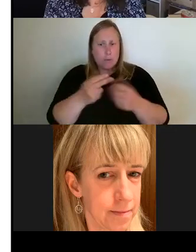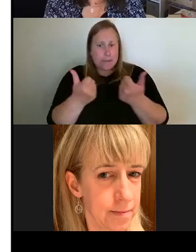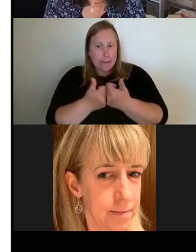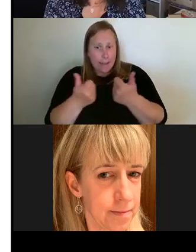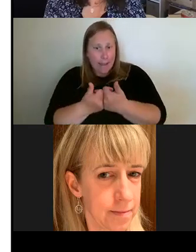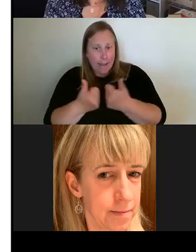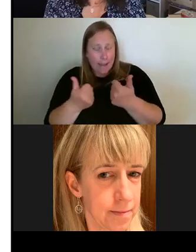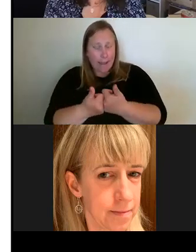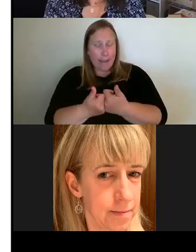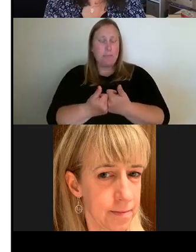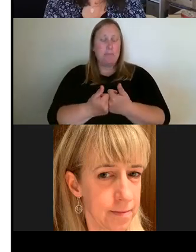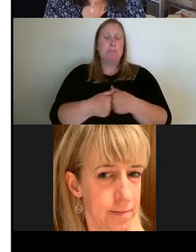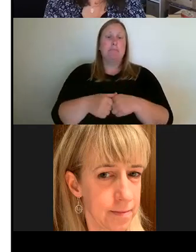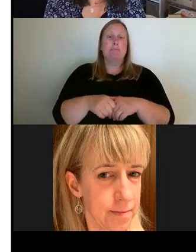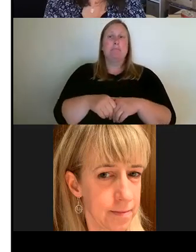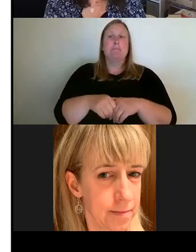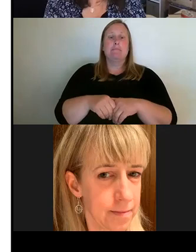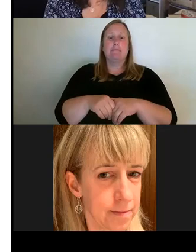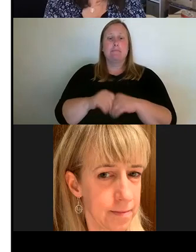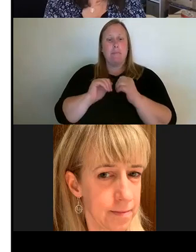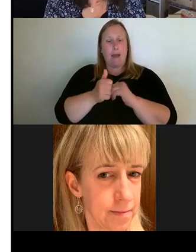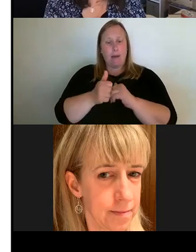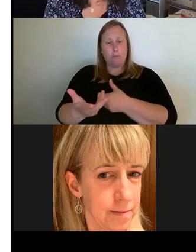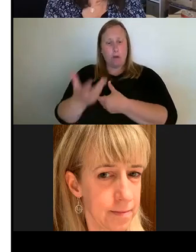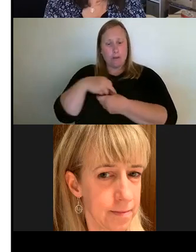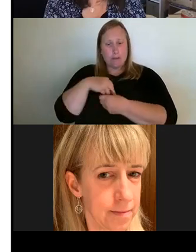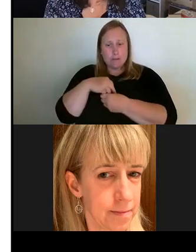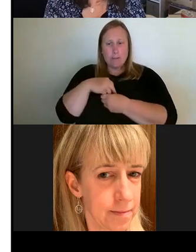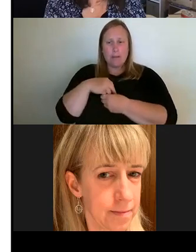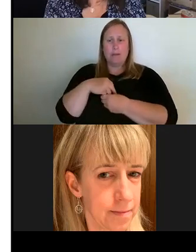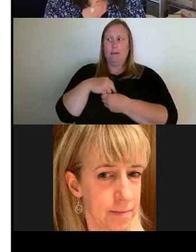participating in video calls with family and